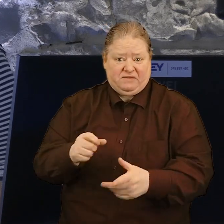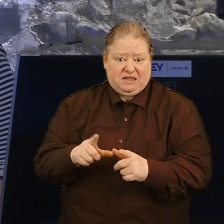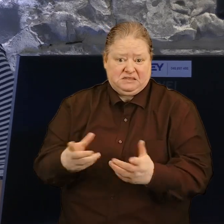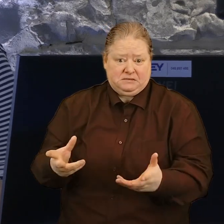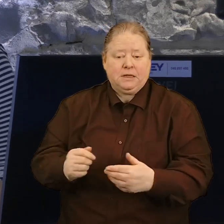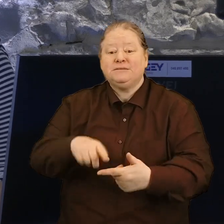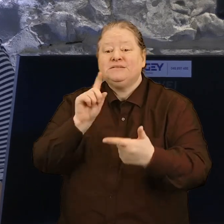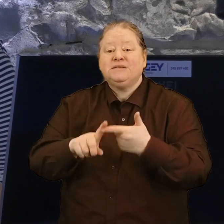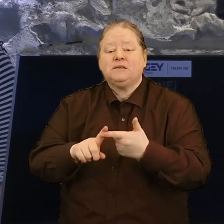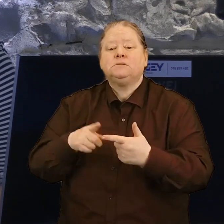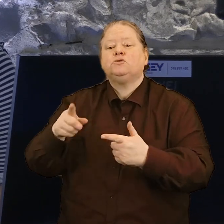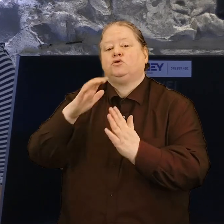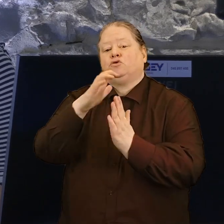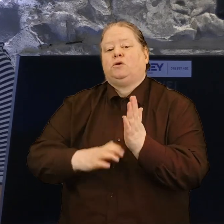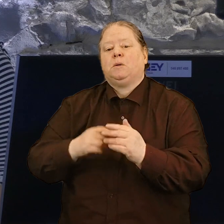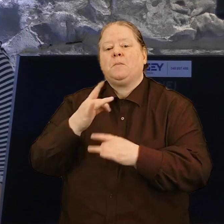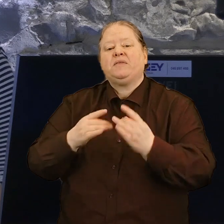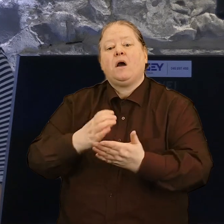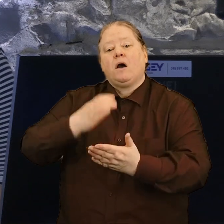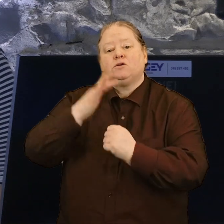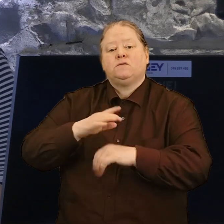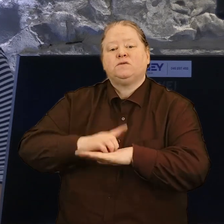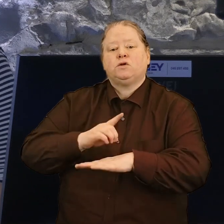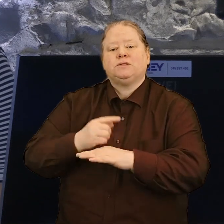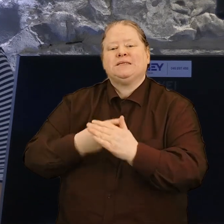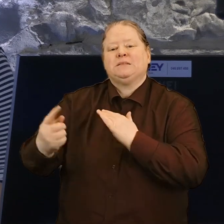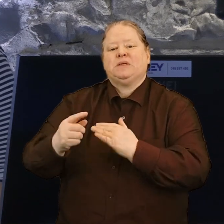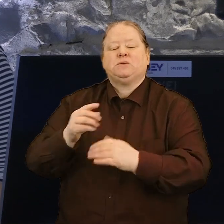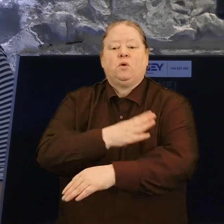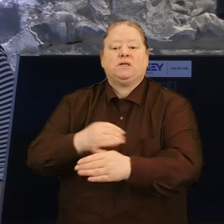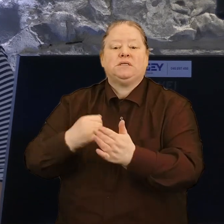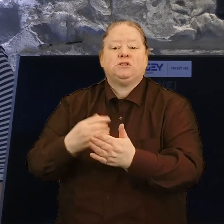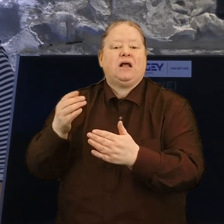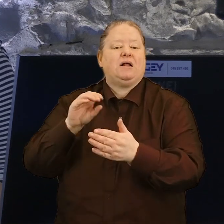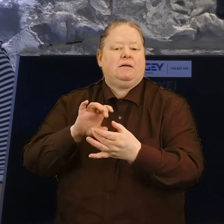And then secondly, the charter made the College of Physicians an independent organisation and broke the link with Trinity